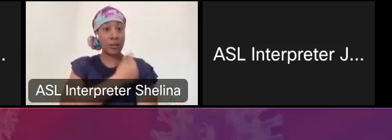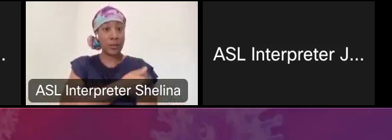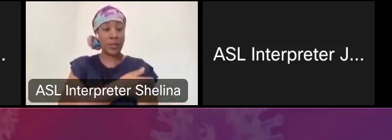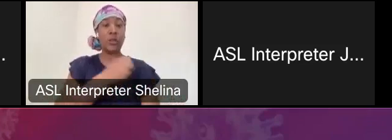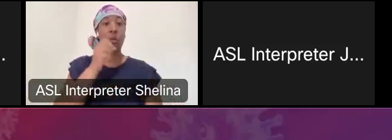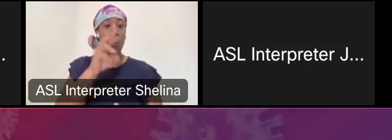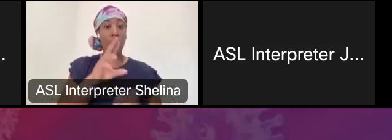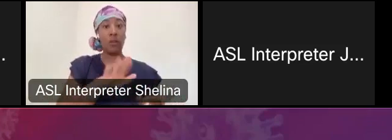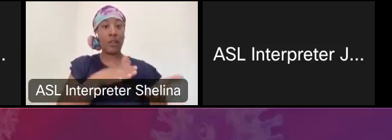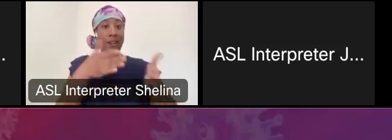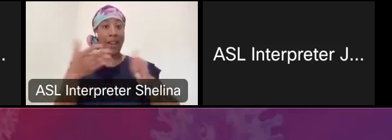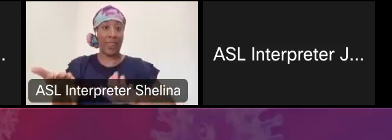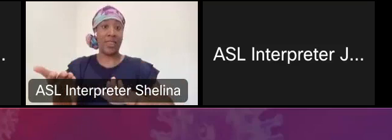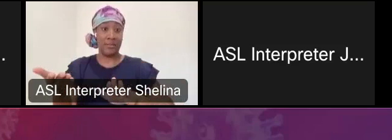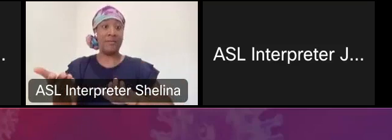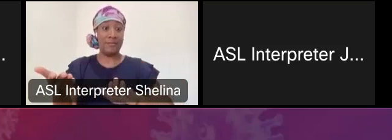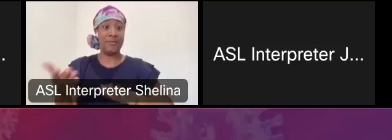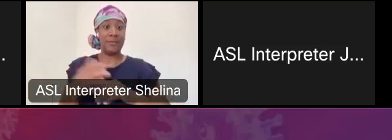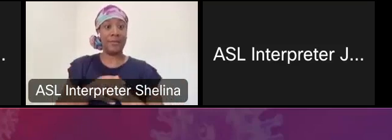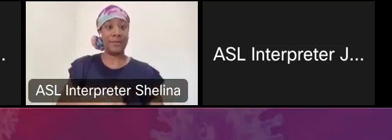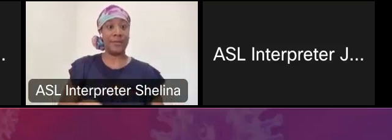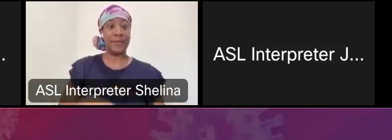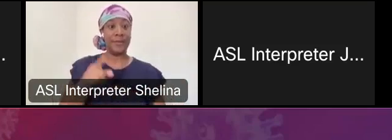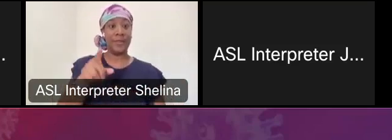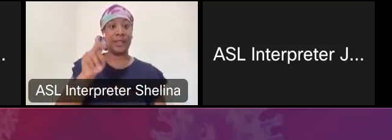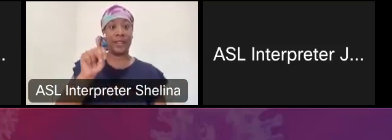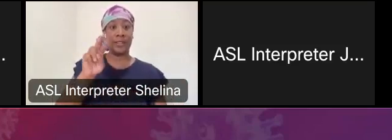The vaccine does not contain a virus.